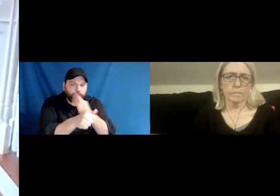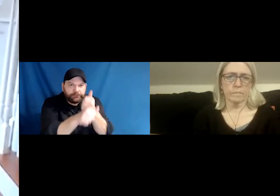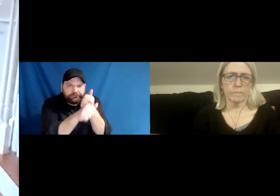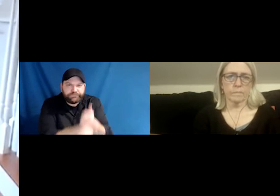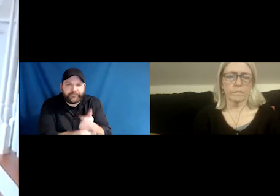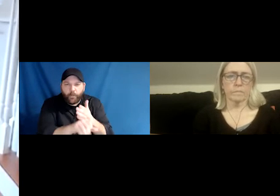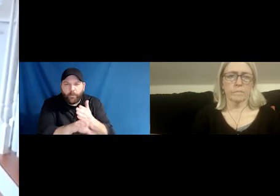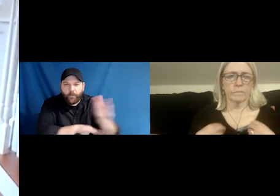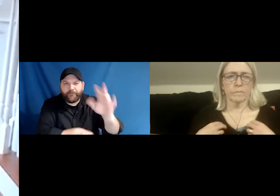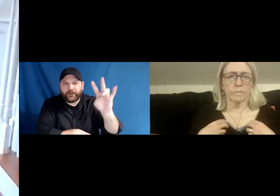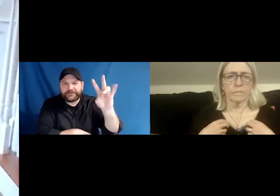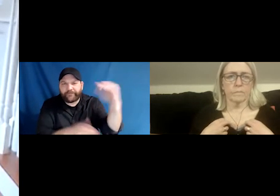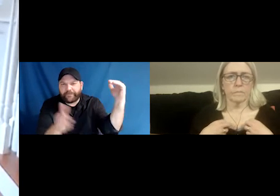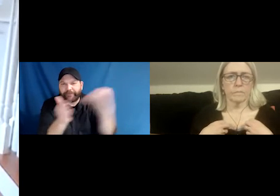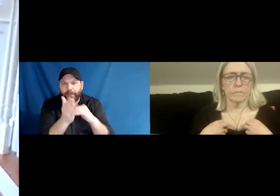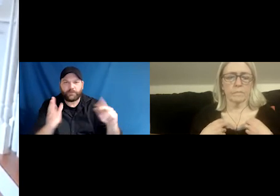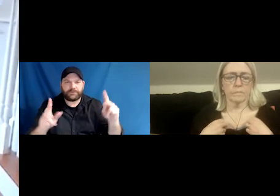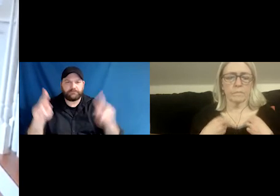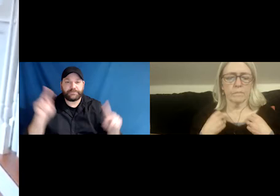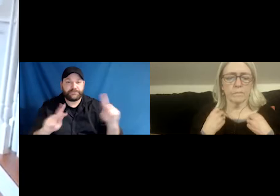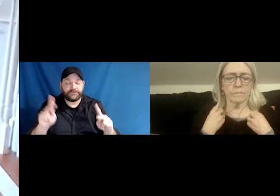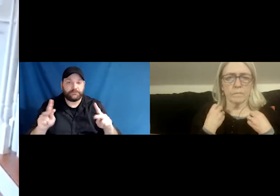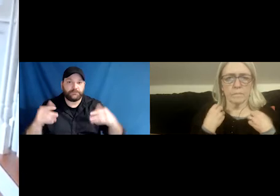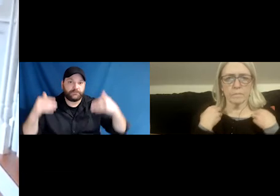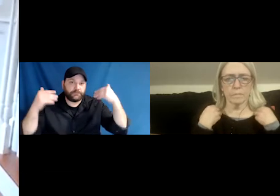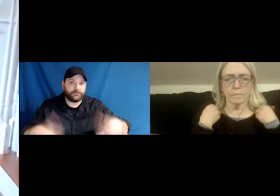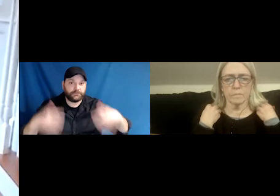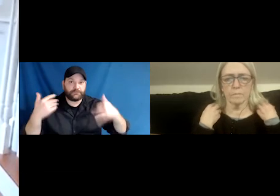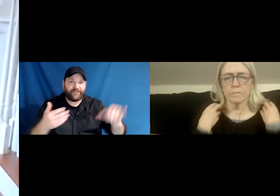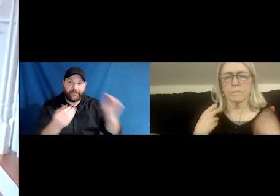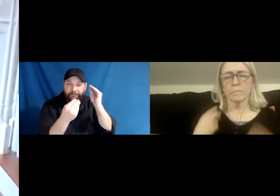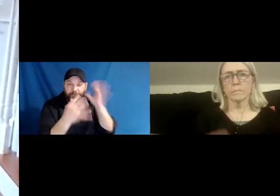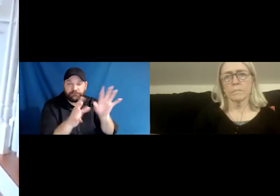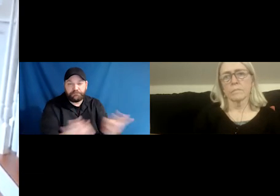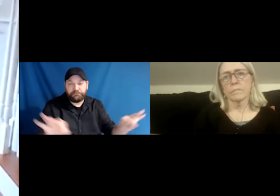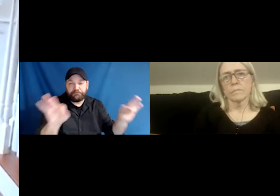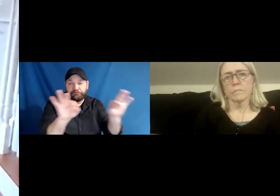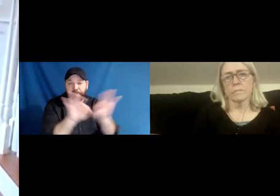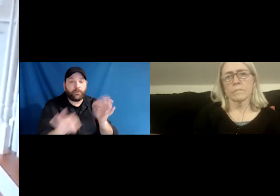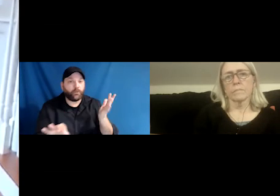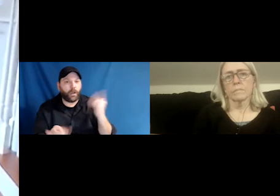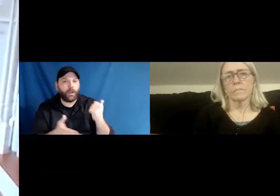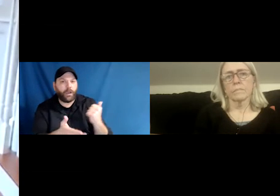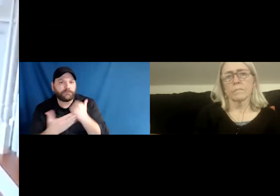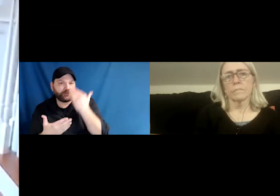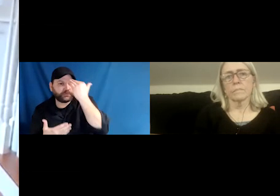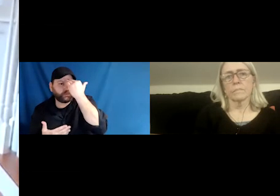This data is critical for supporting our COVID-19 testing and return to campus planning.